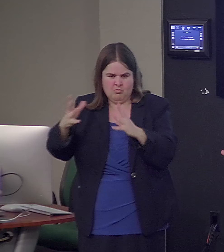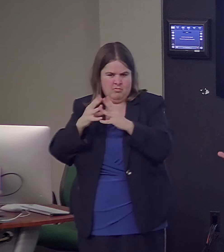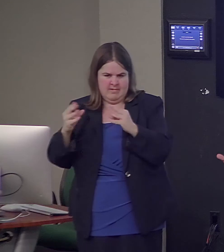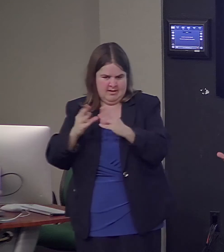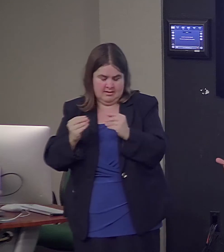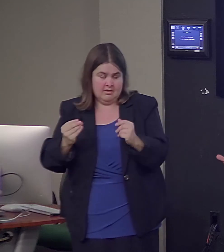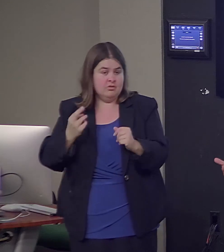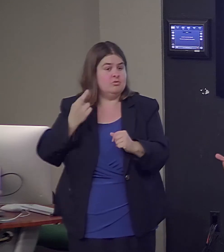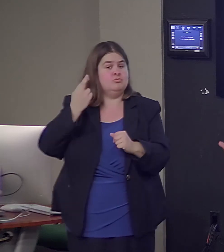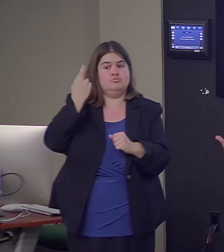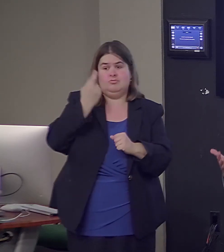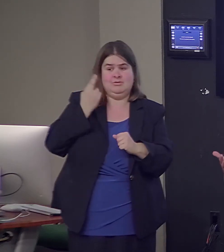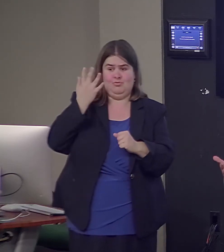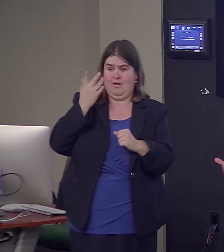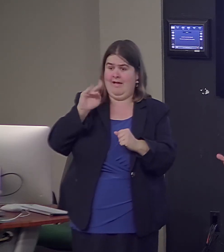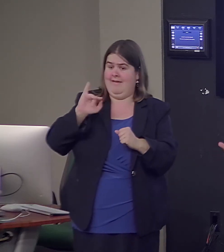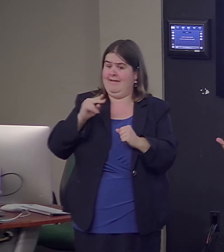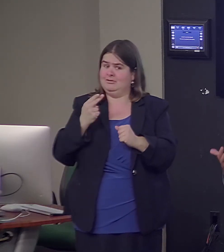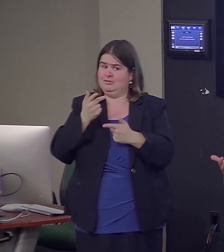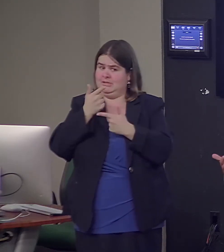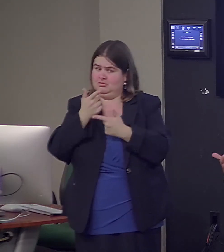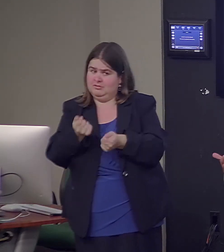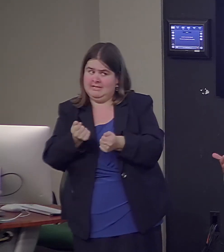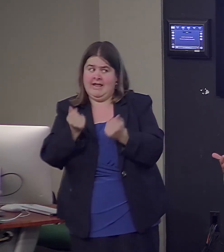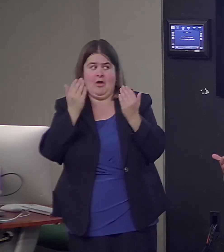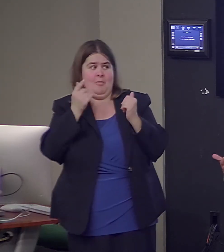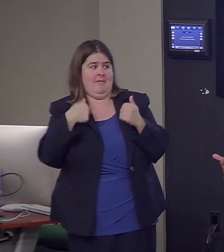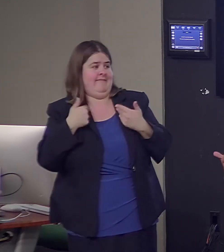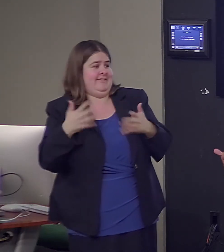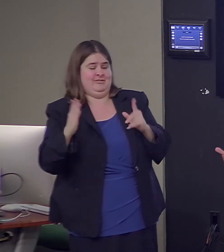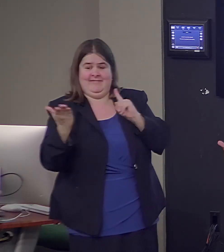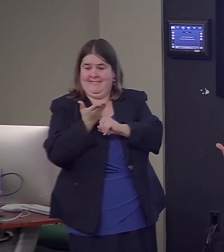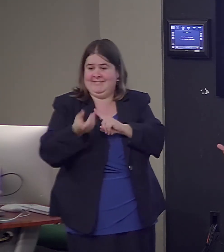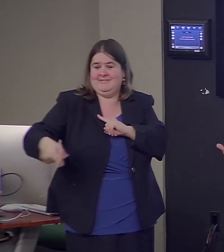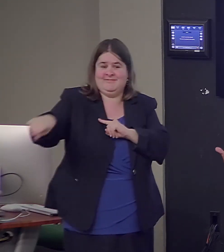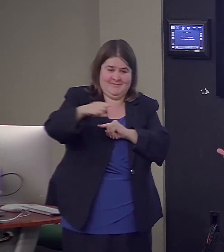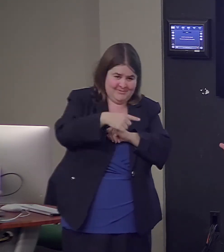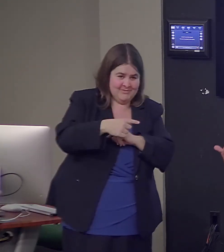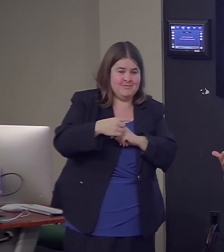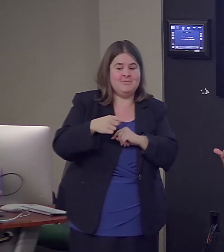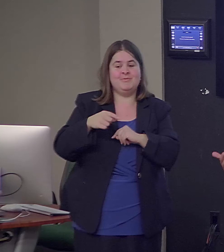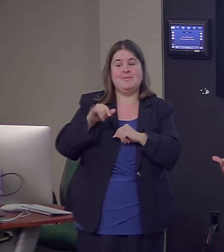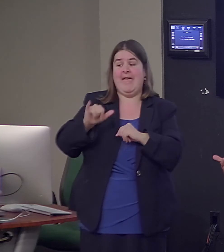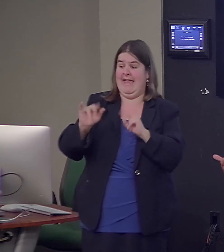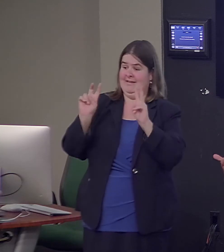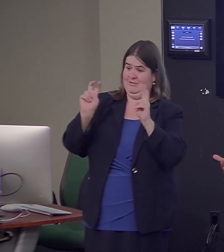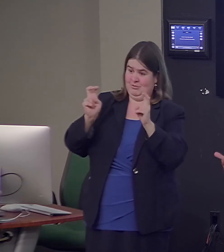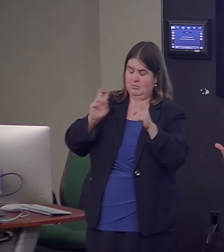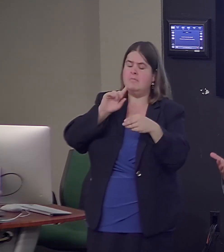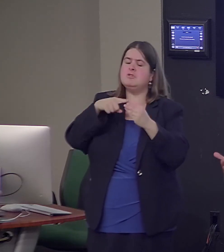and really the answer I hope that I have convinced you is that this is really more about the effects